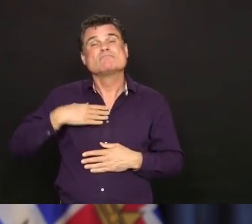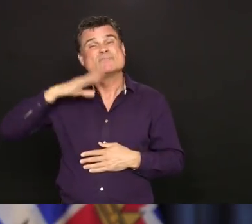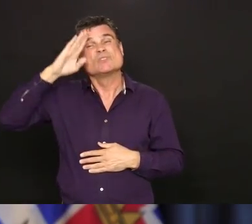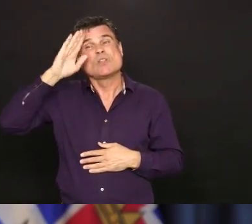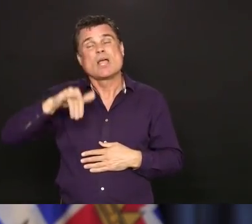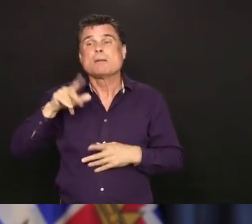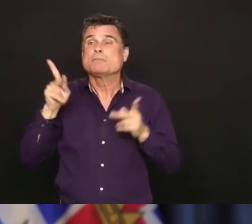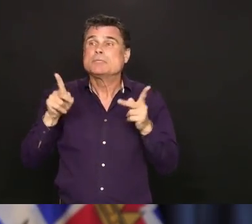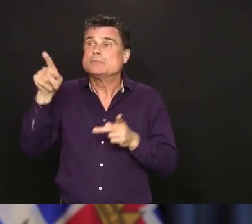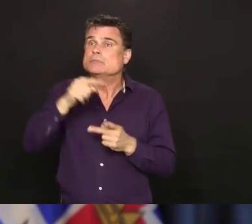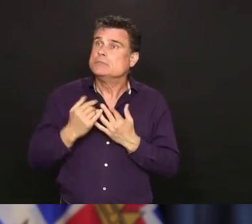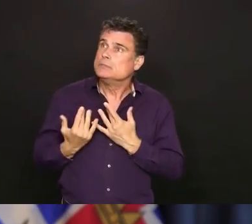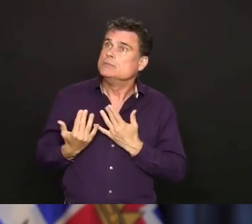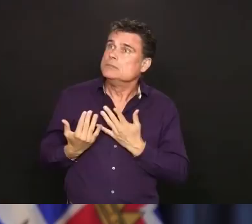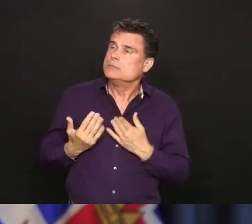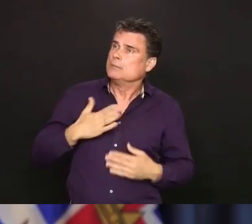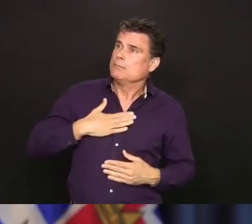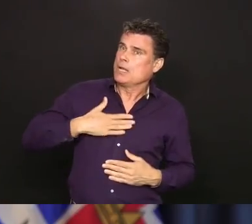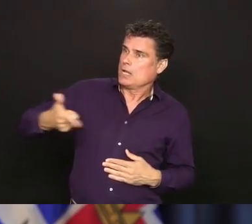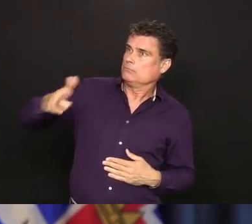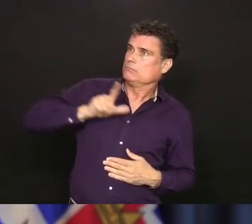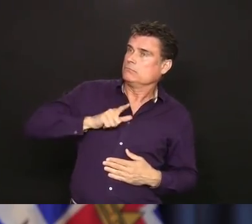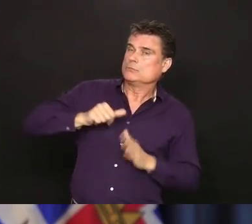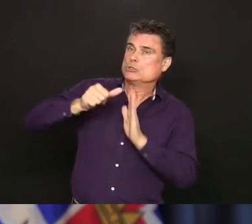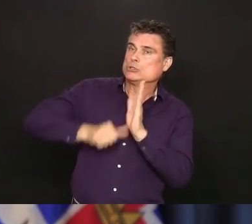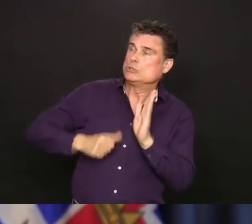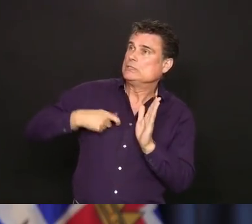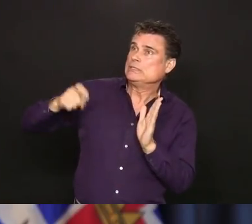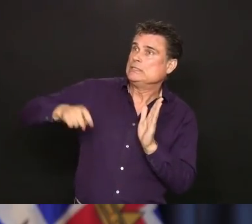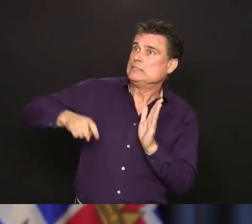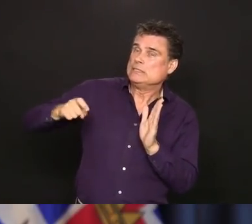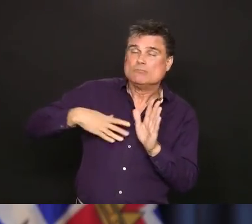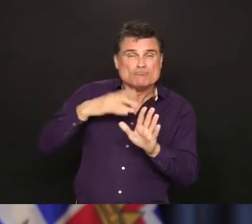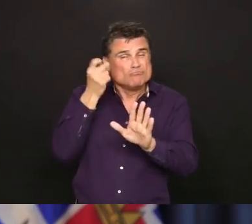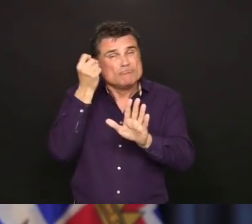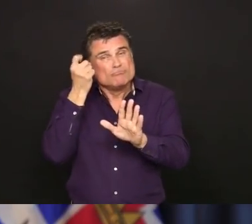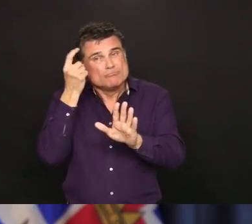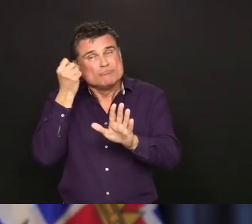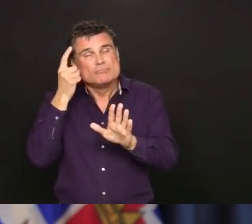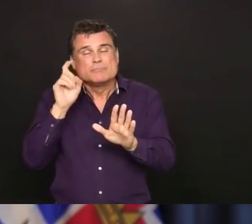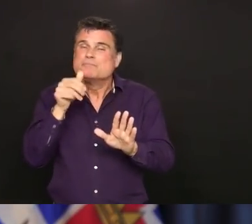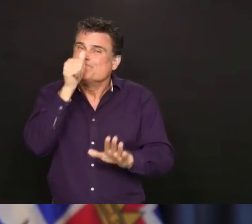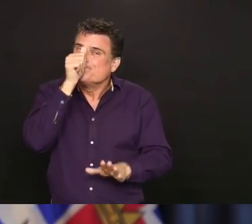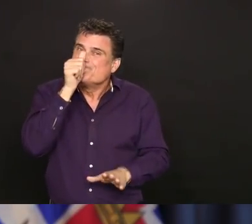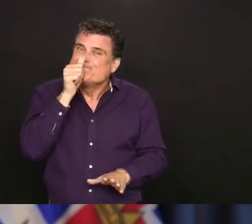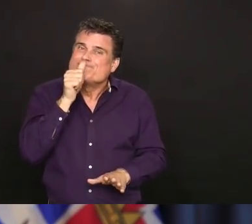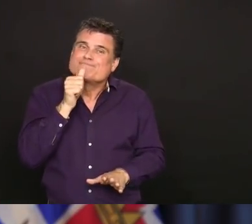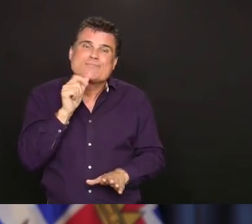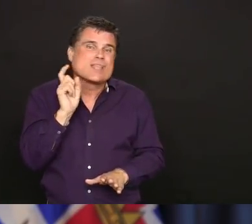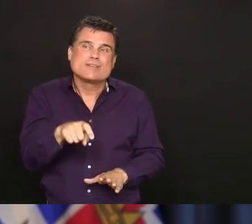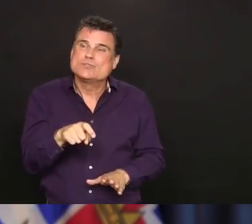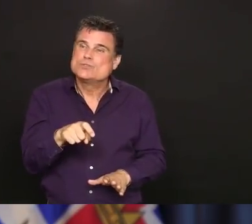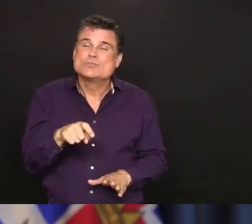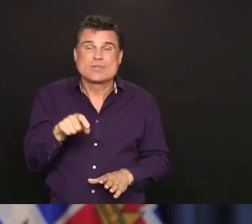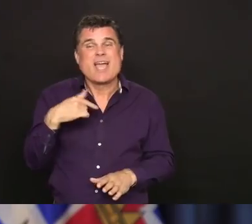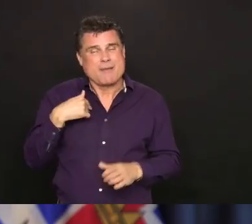we have a lot of work to be done. But we're starting that work now, we're starting the planning now.